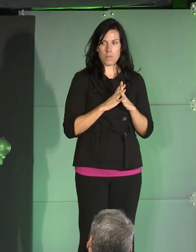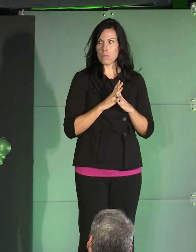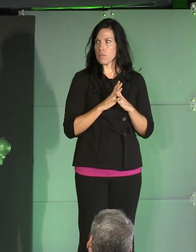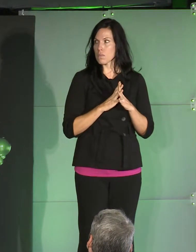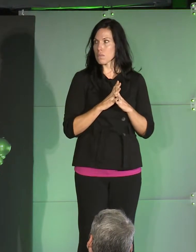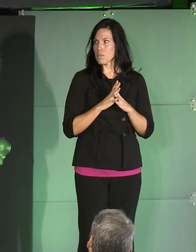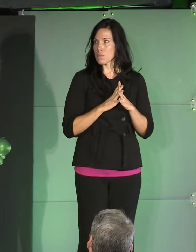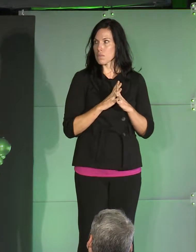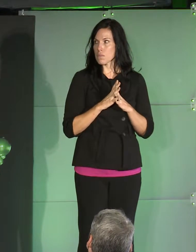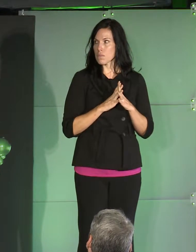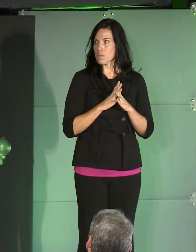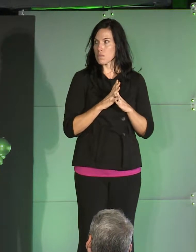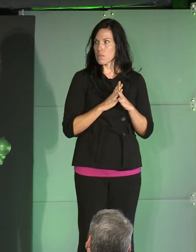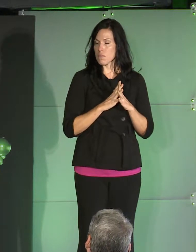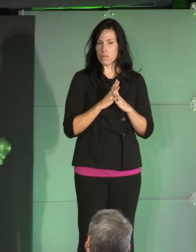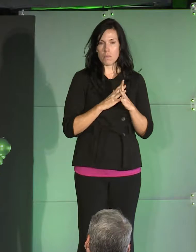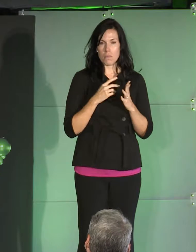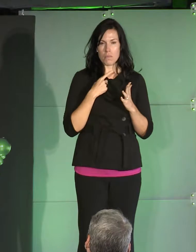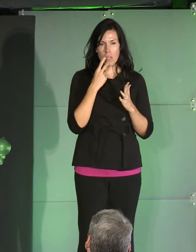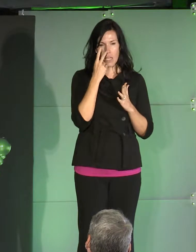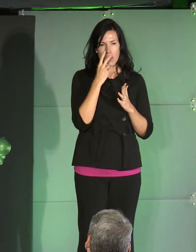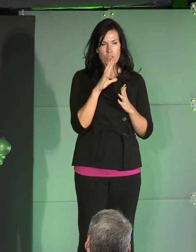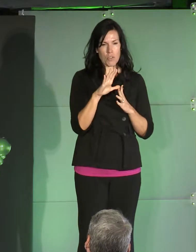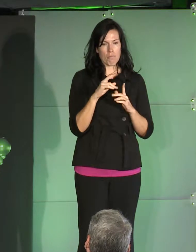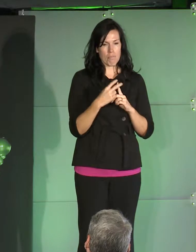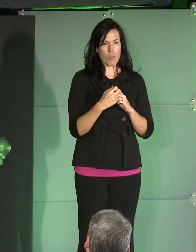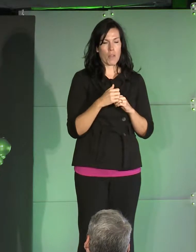yeah, I see where you're coming from with that.